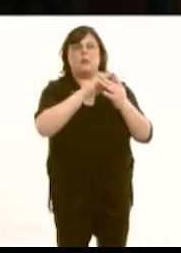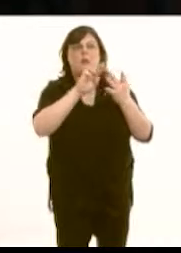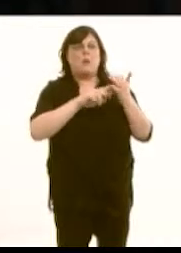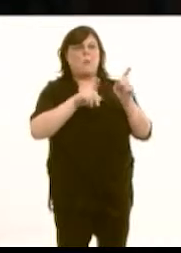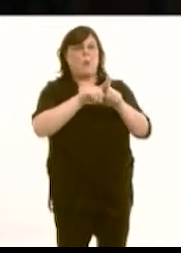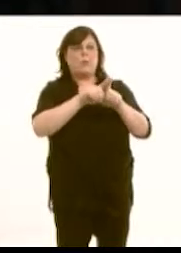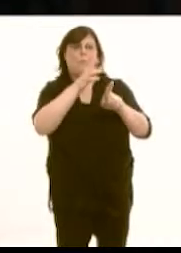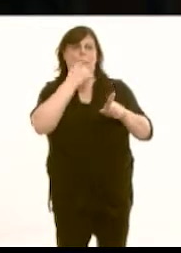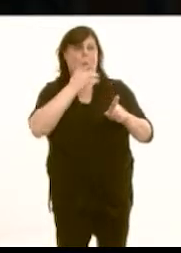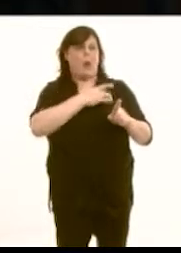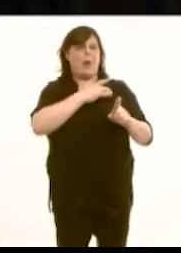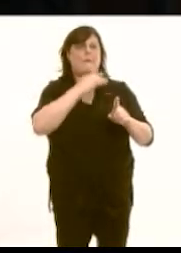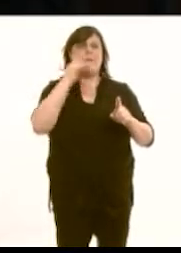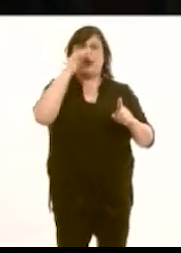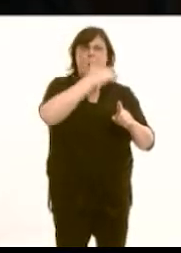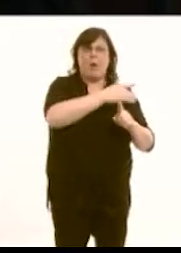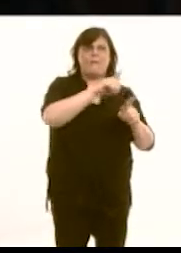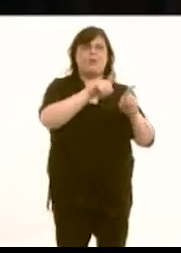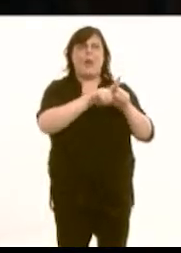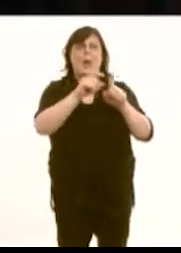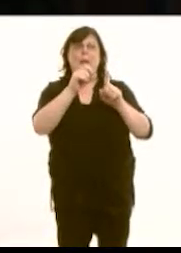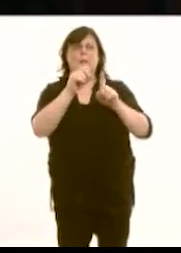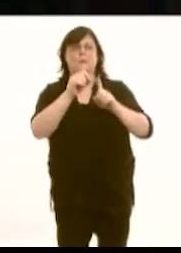First Minister, given the integral role that the centre will play in delivering a whole